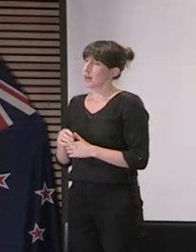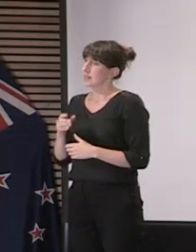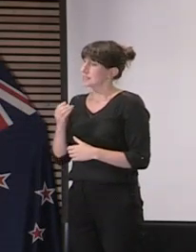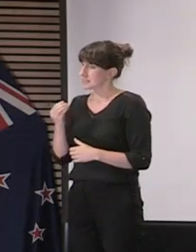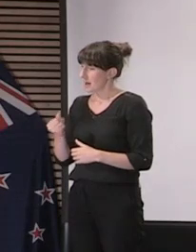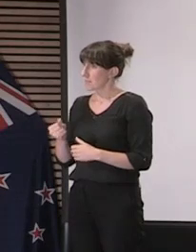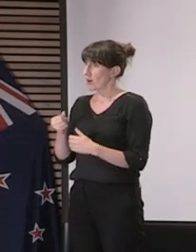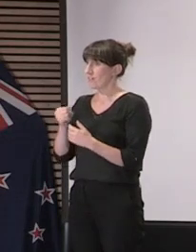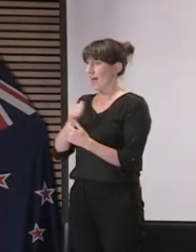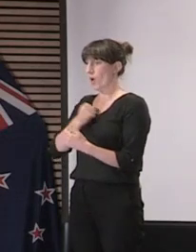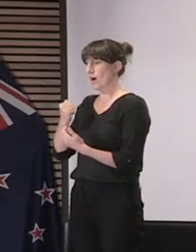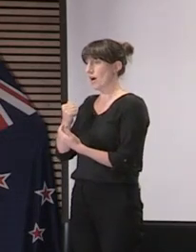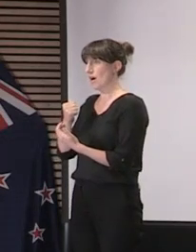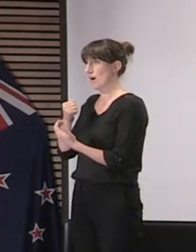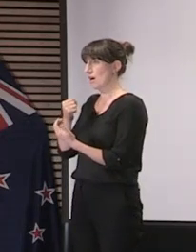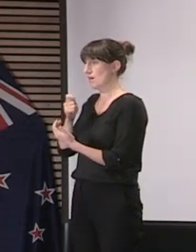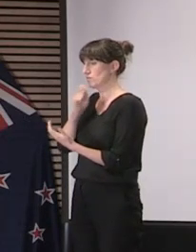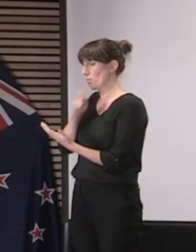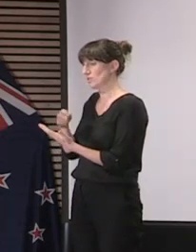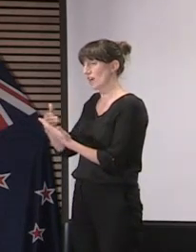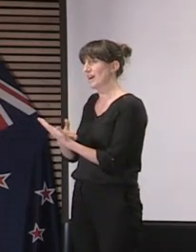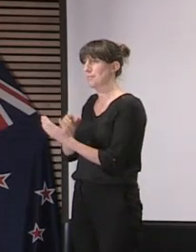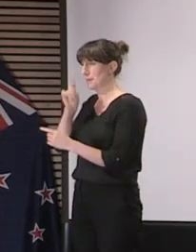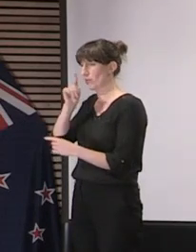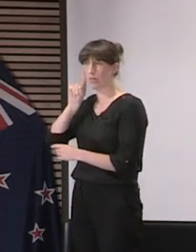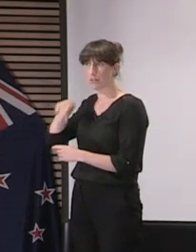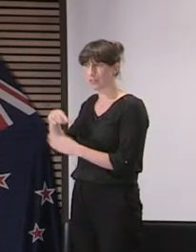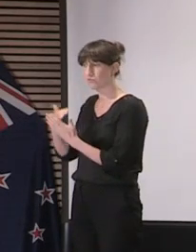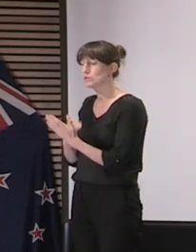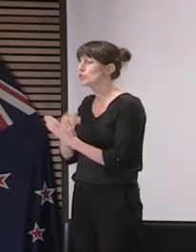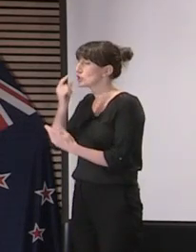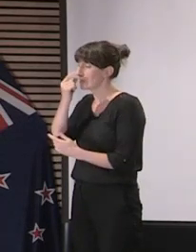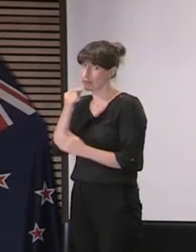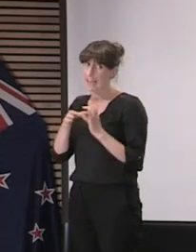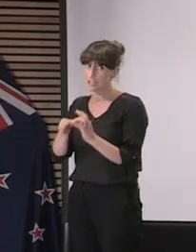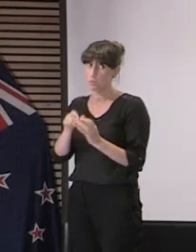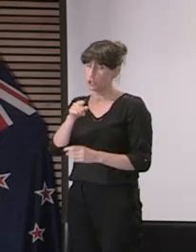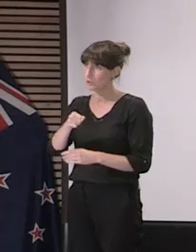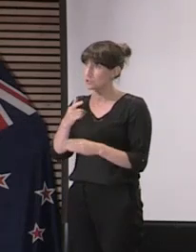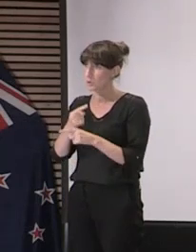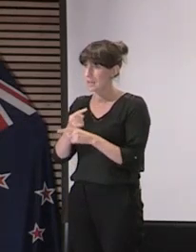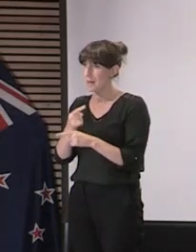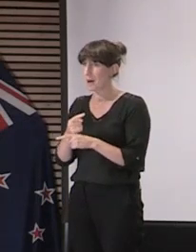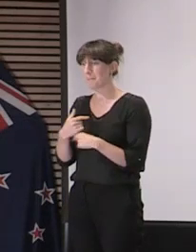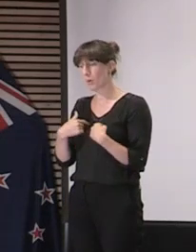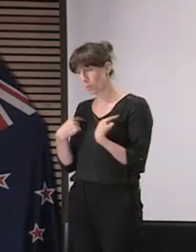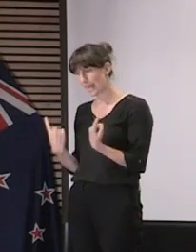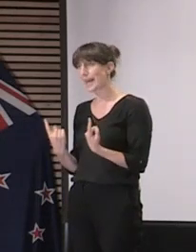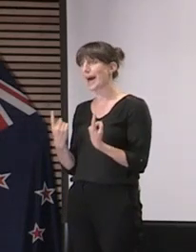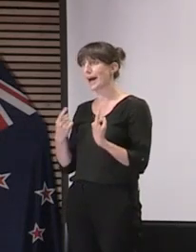non-compliance. Amongst those reports could well be situations similar to the ones